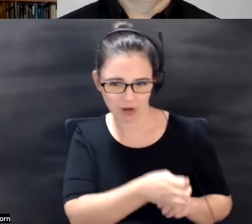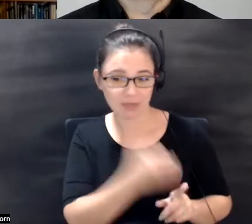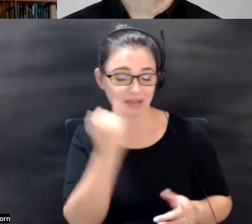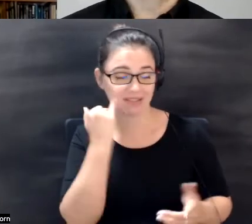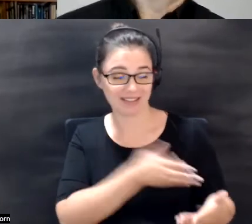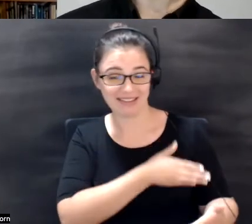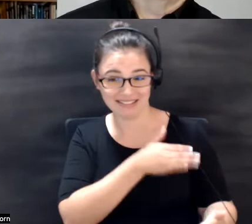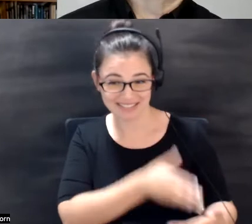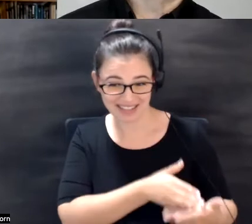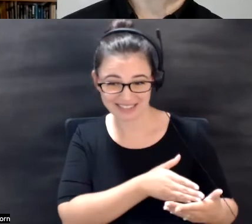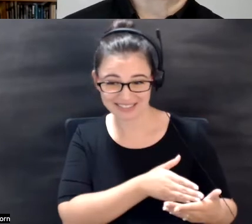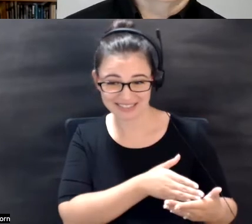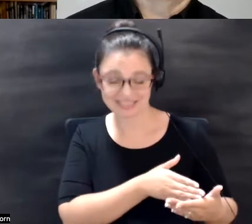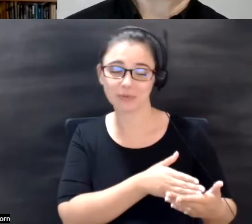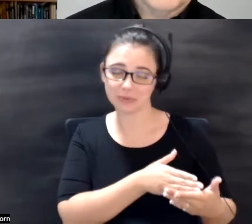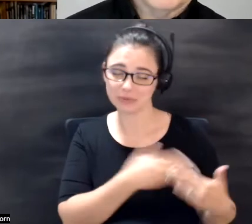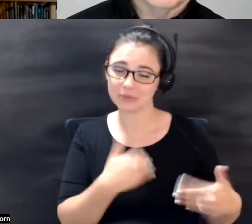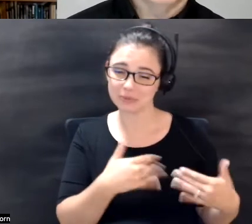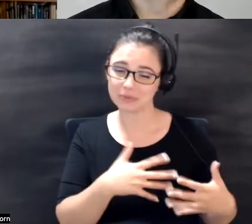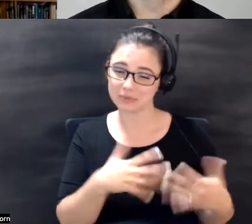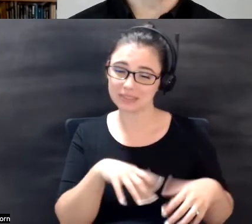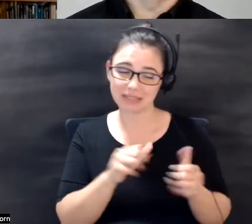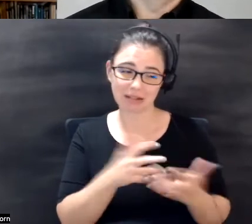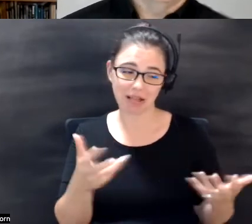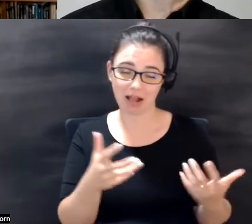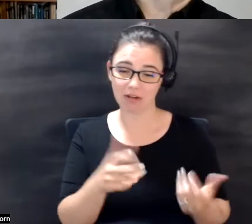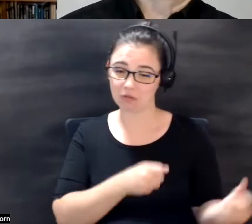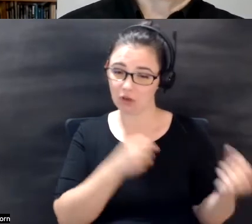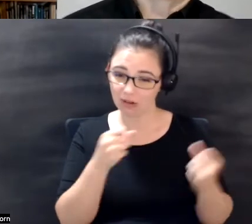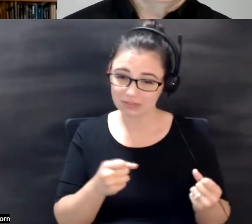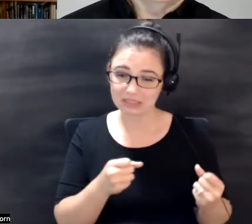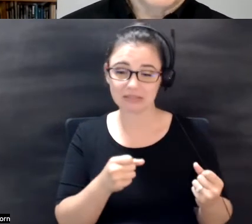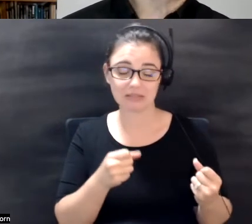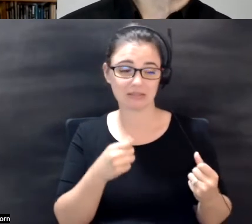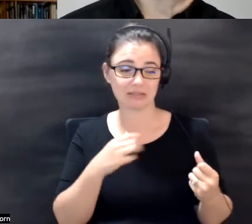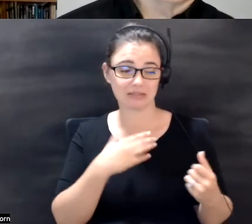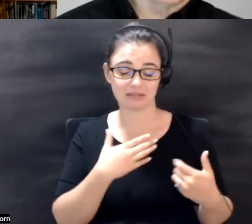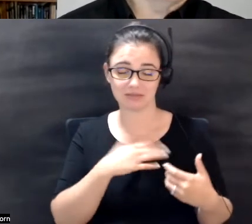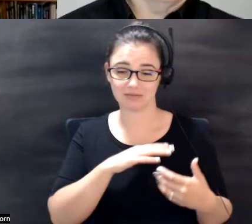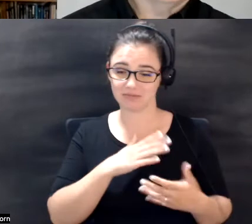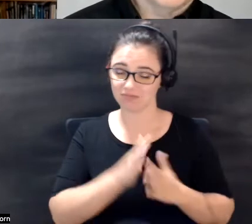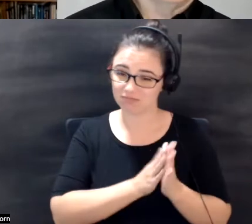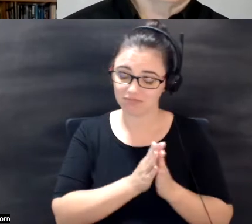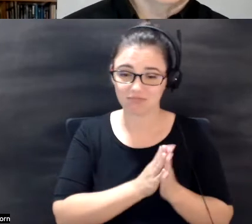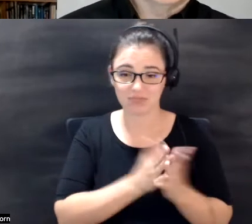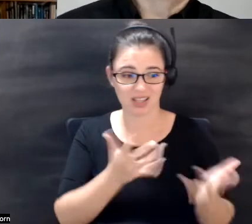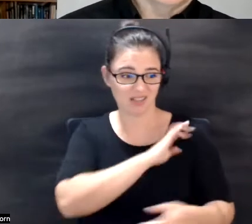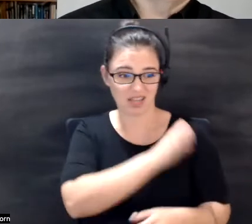of confidence, and willpower, and in fact, a lot of energy that you're investing over a long period of time to just do that.